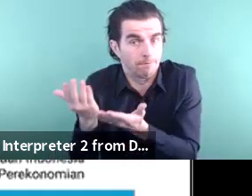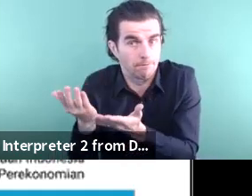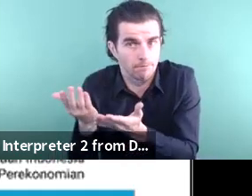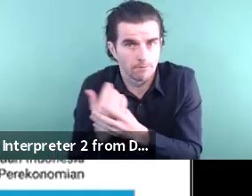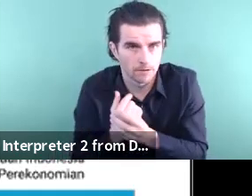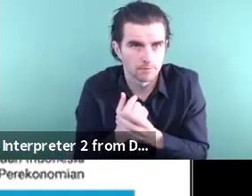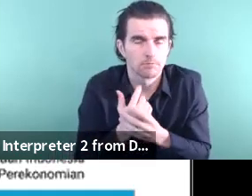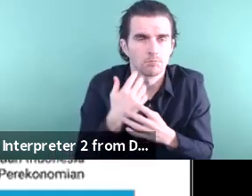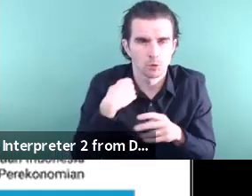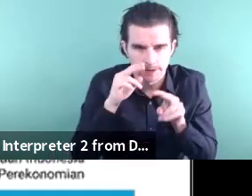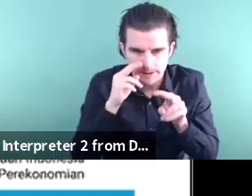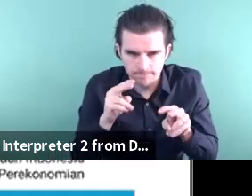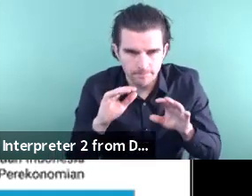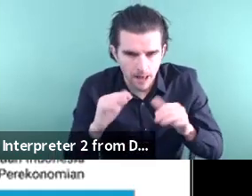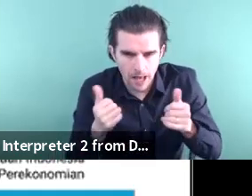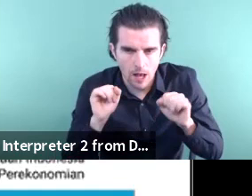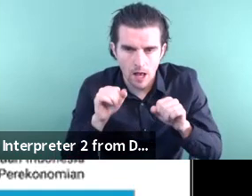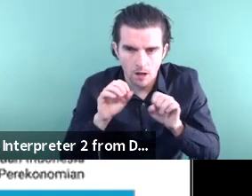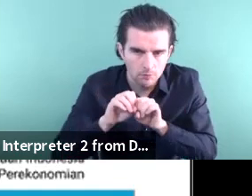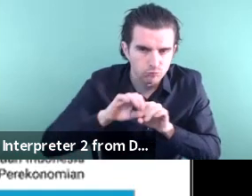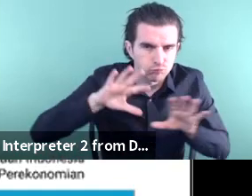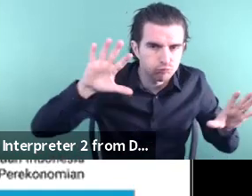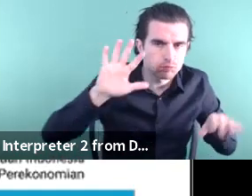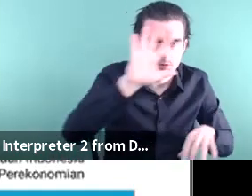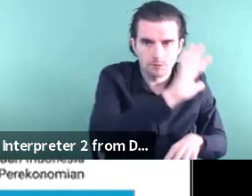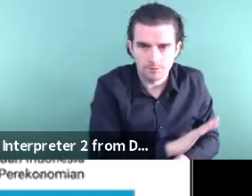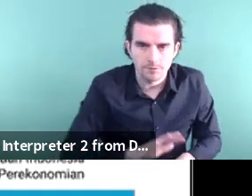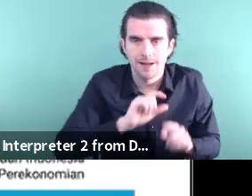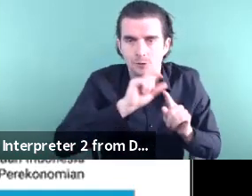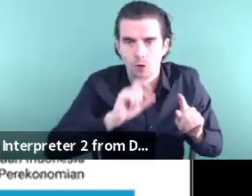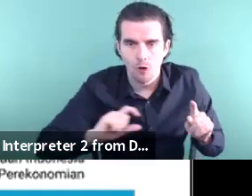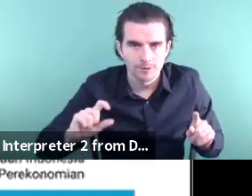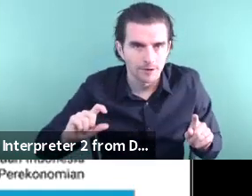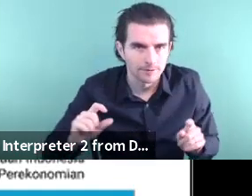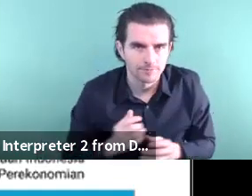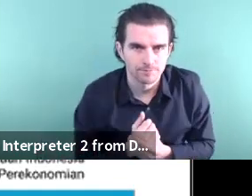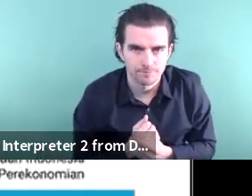okay what are the options based on these results. I hope I've clarified, thank you.